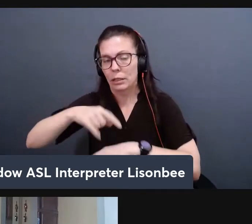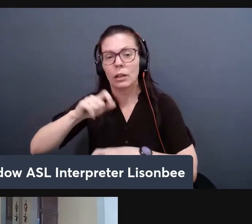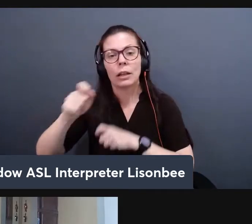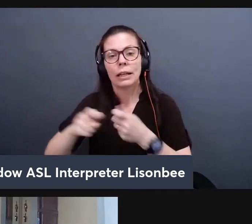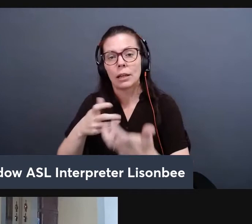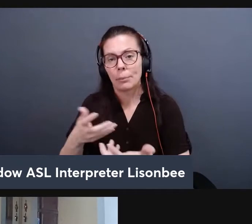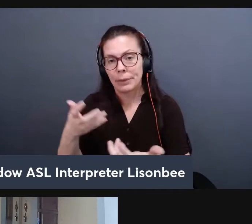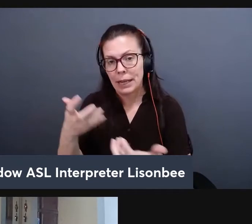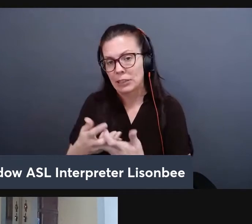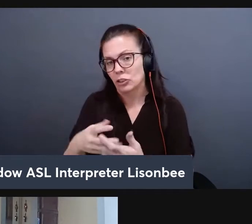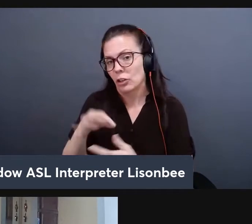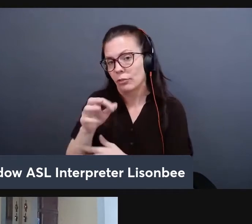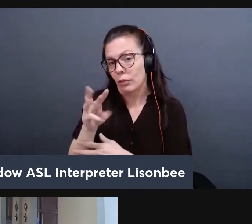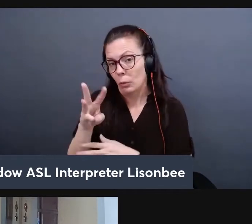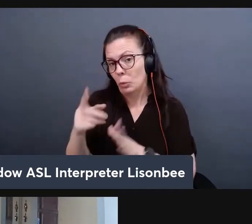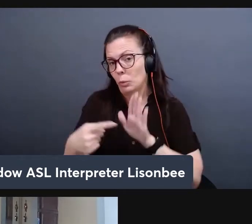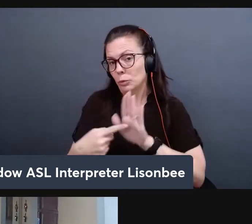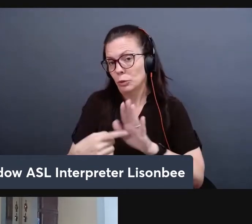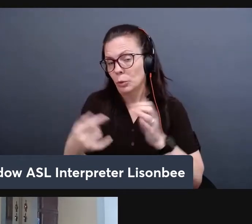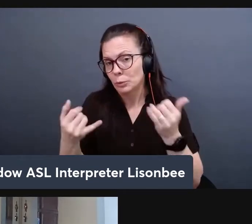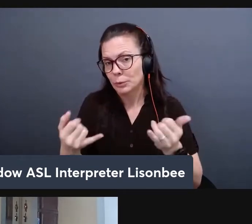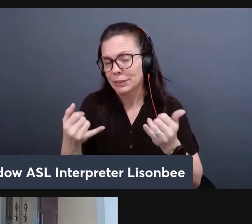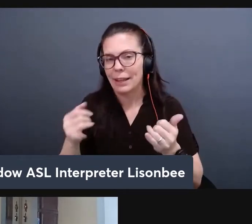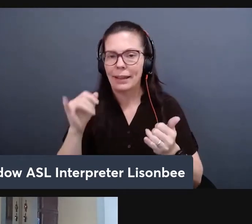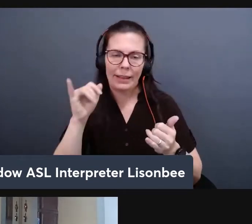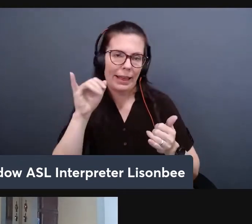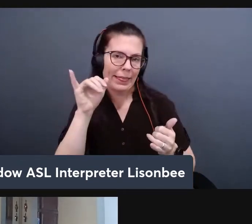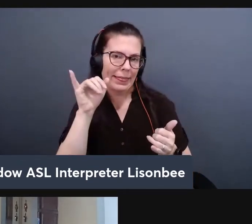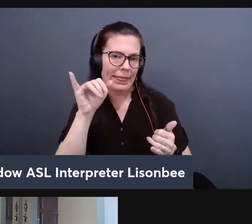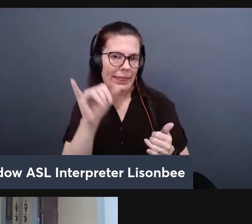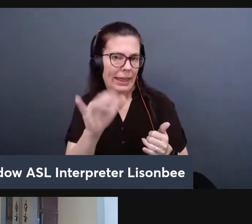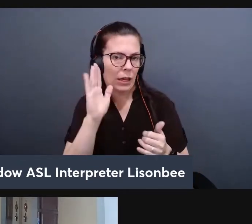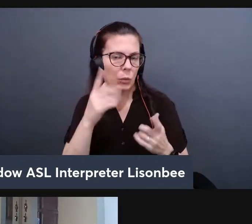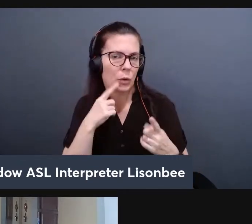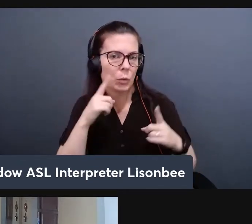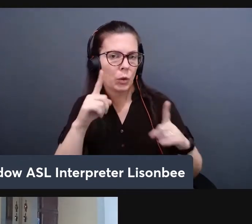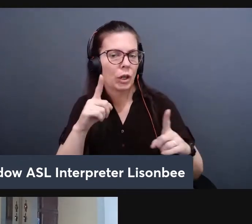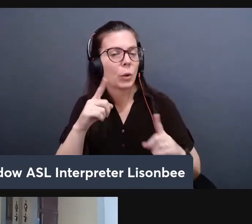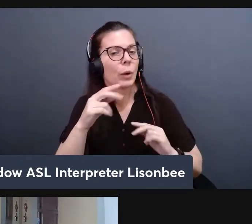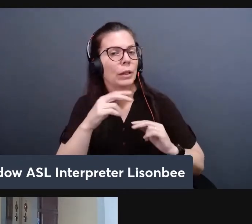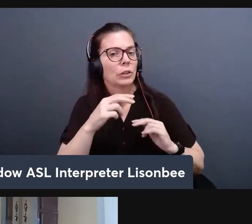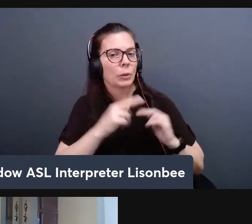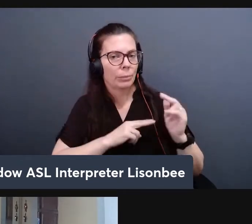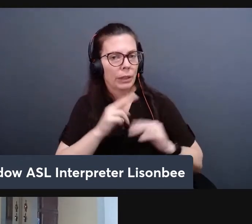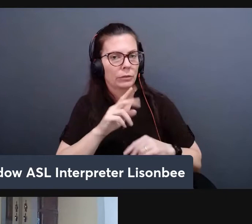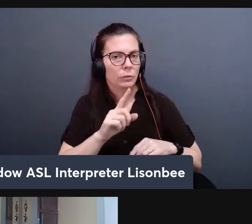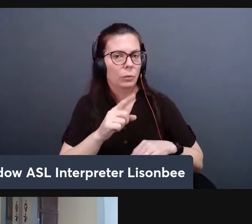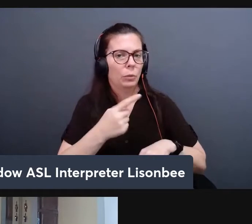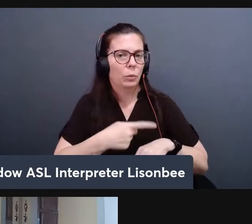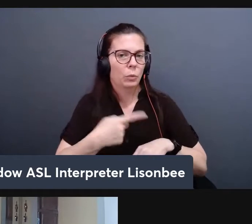that I'm gonna show you today is actually something that would work when you build it once and is able to work for both iOS and Android.